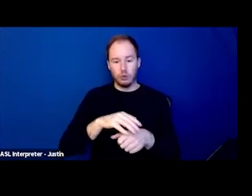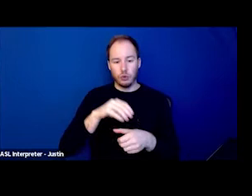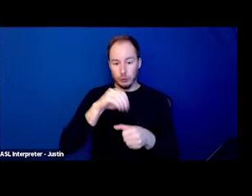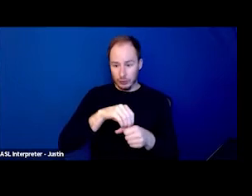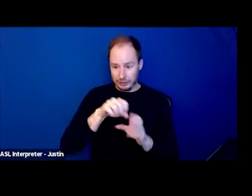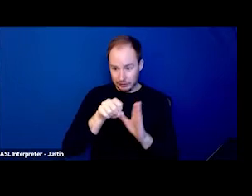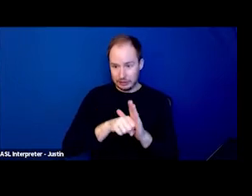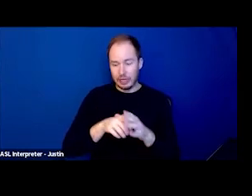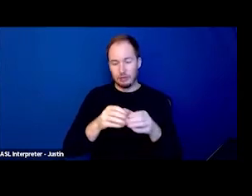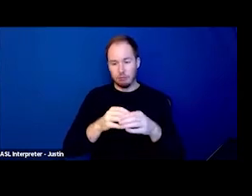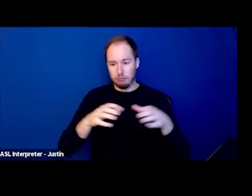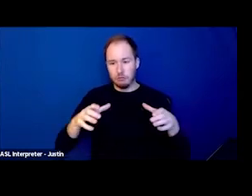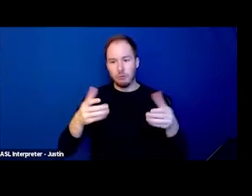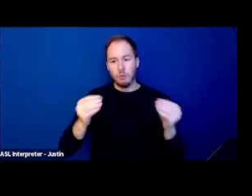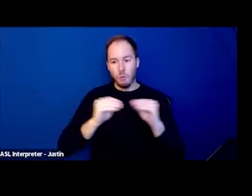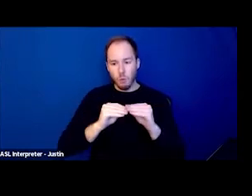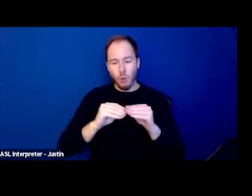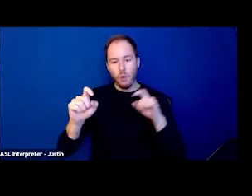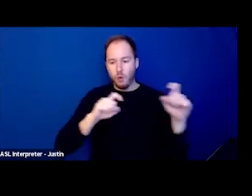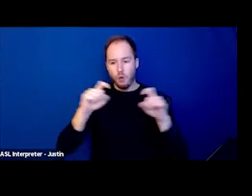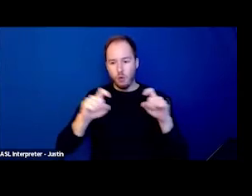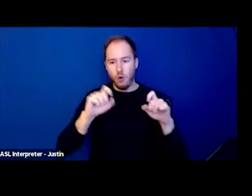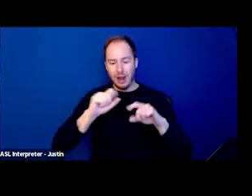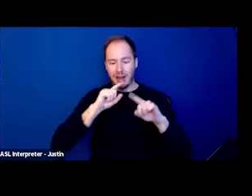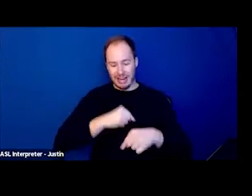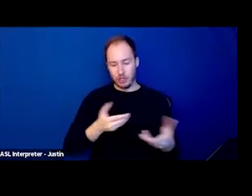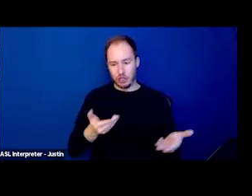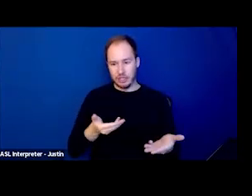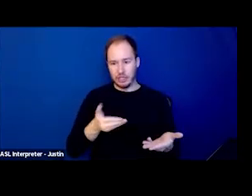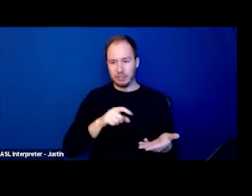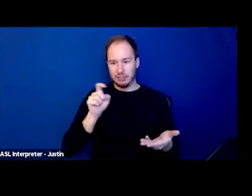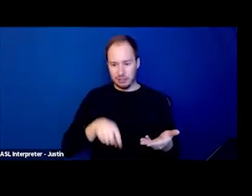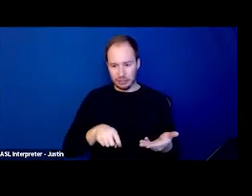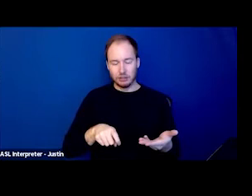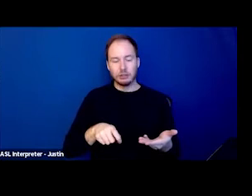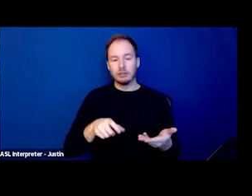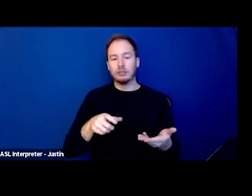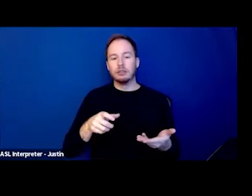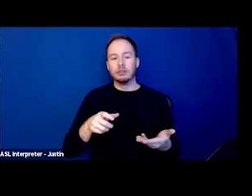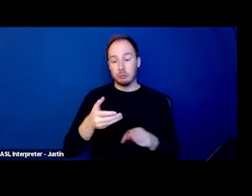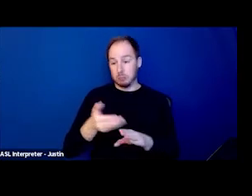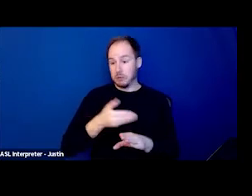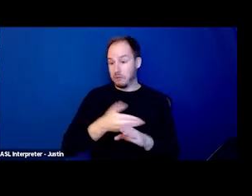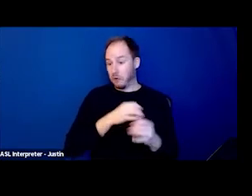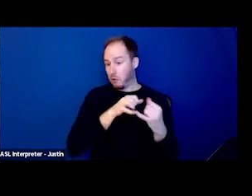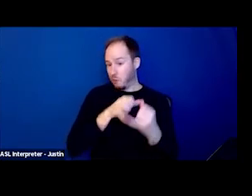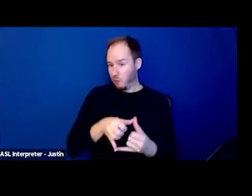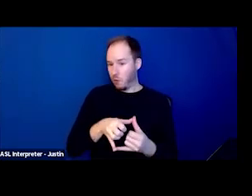so essentially for more calls to be answered here in Texas. Prior to this award Lifeline centers in Texas have